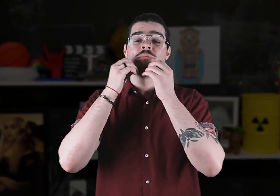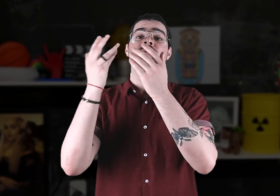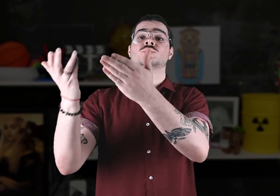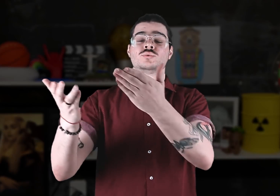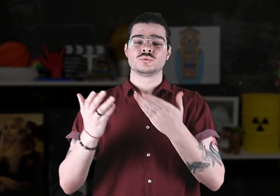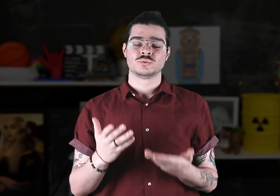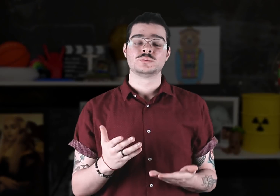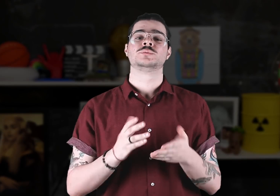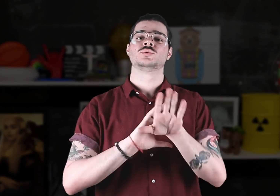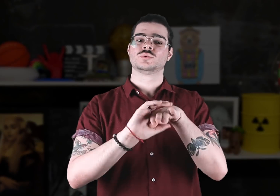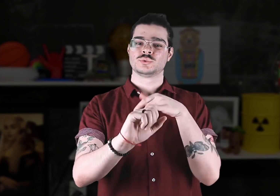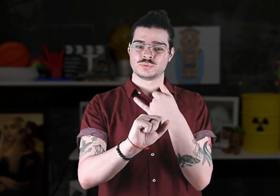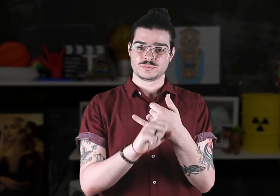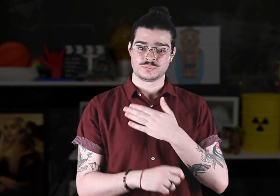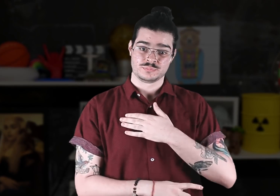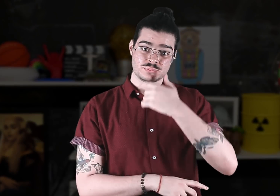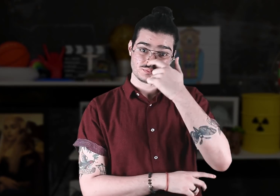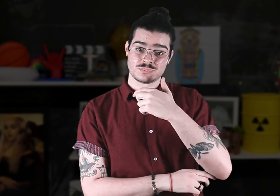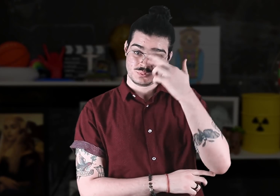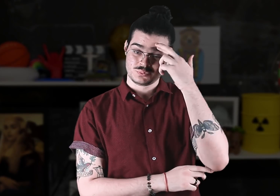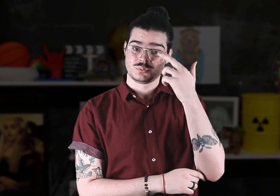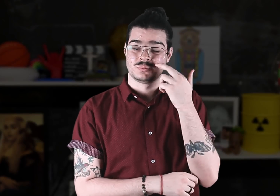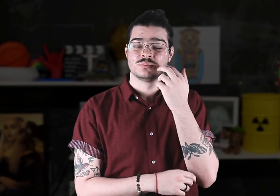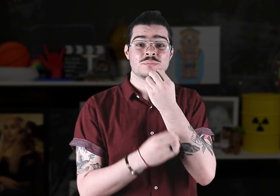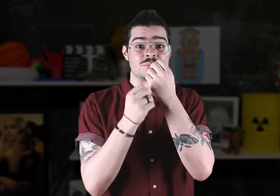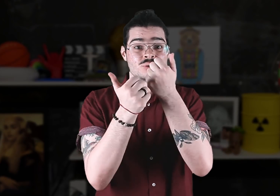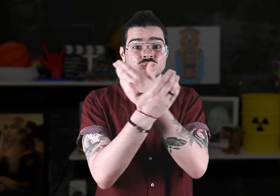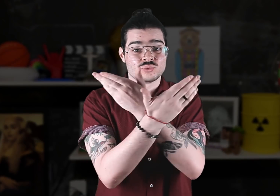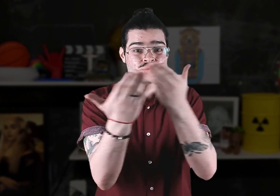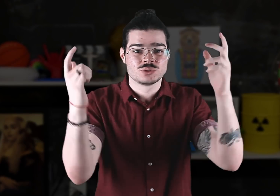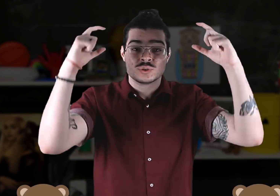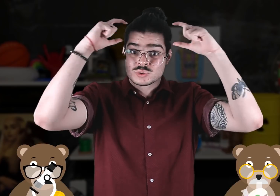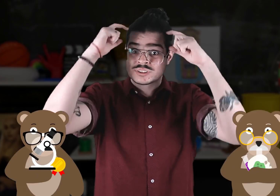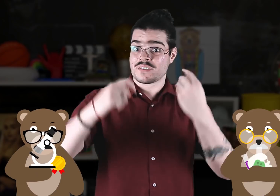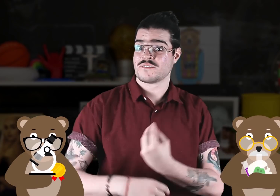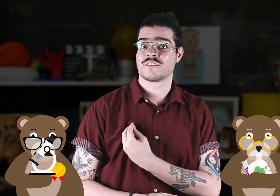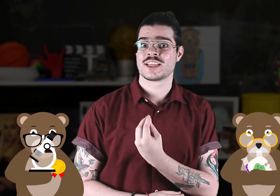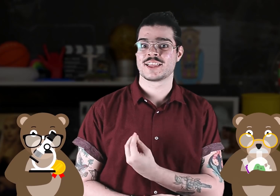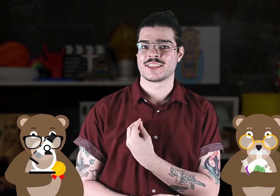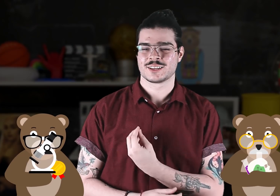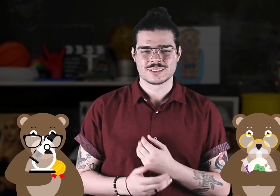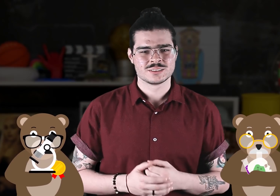Hi there! Welcome to my channel! I'm Albert Castejon! What's up, teddy bear, all good there?